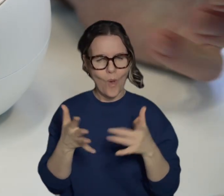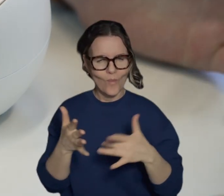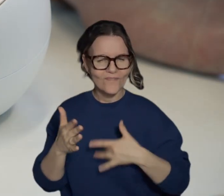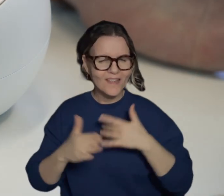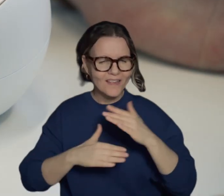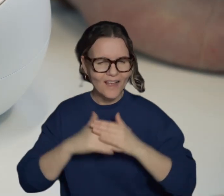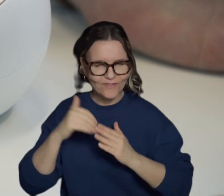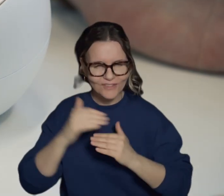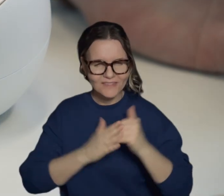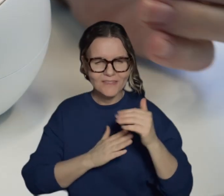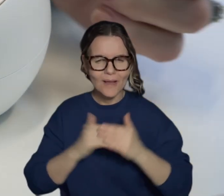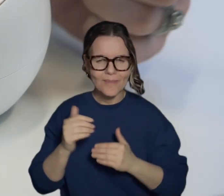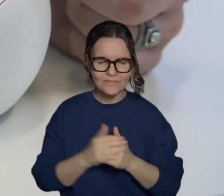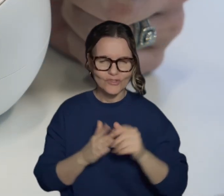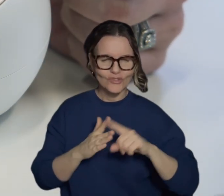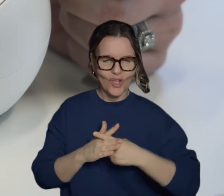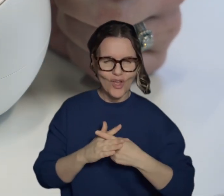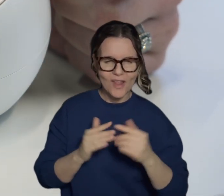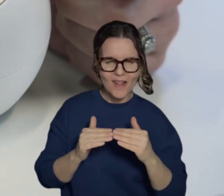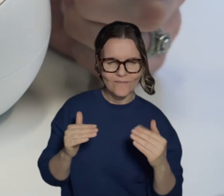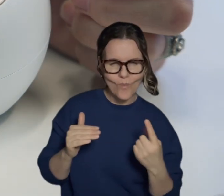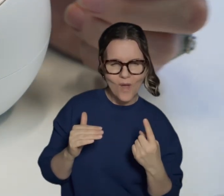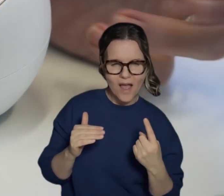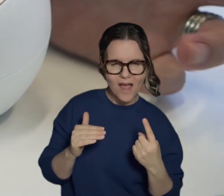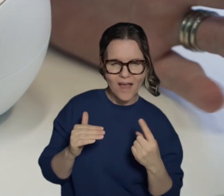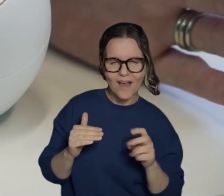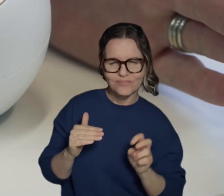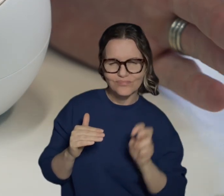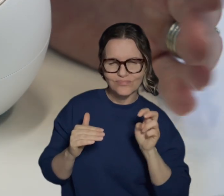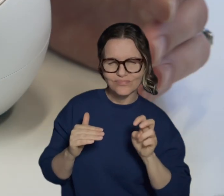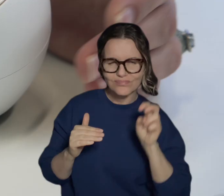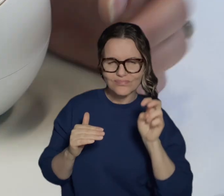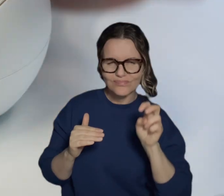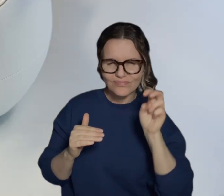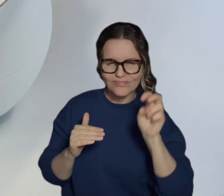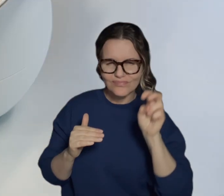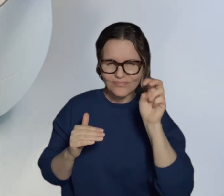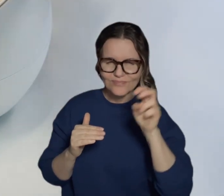just using your comfort level so starting at one going up and up and up until it's on comfortable